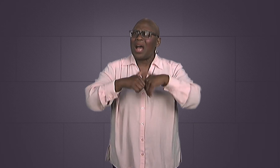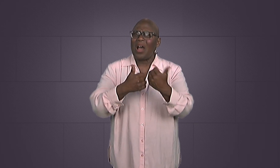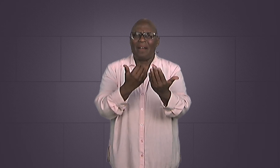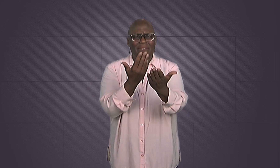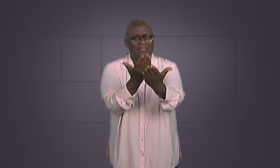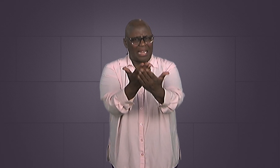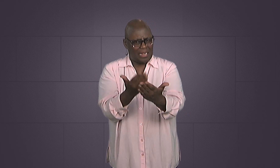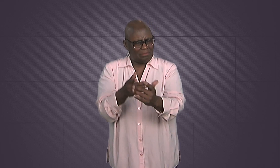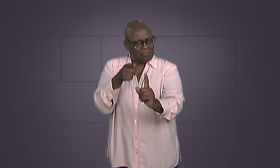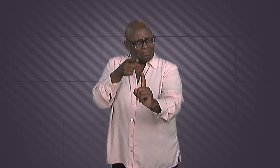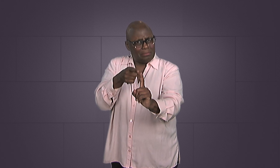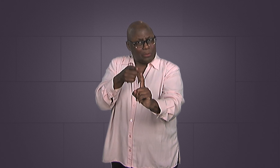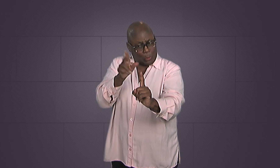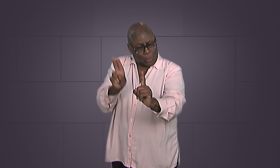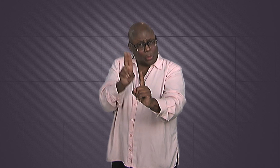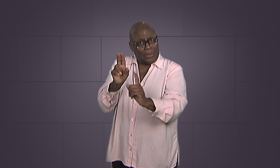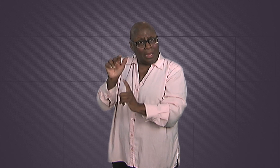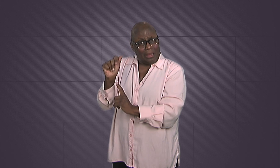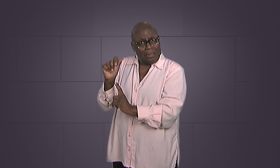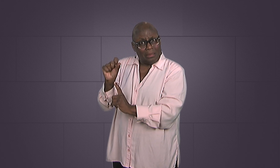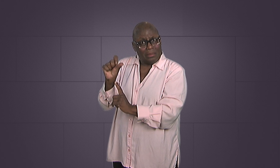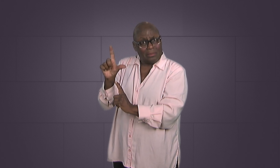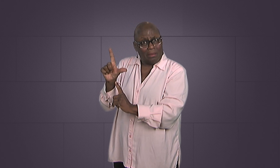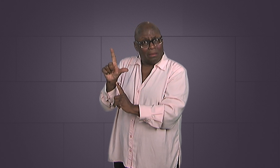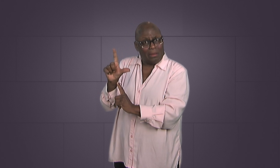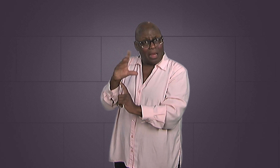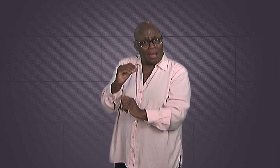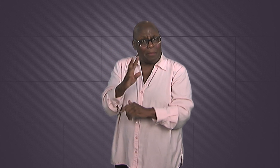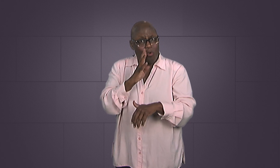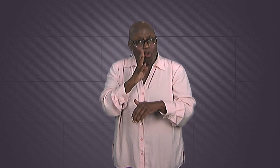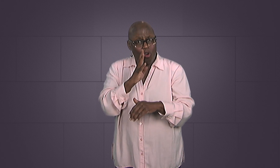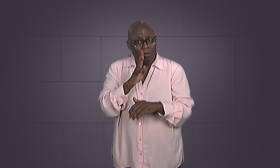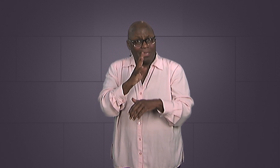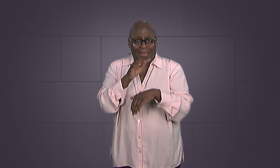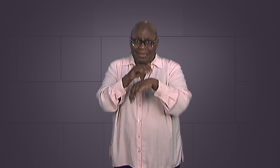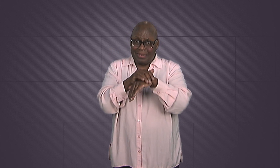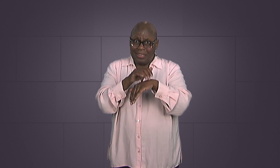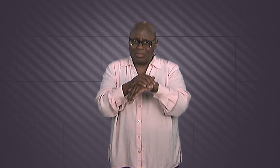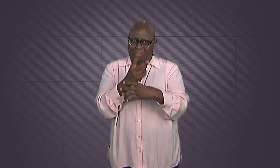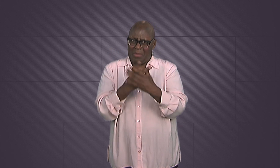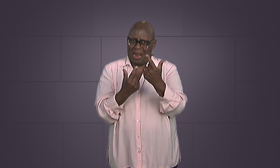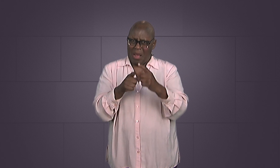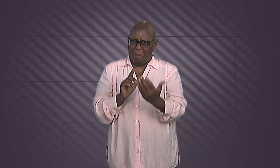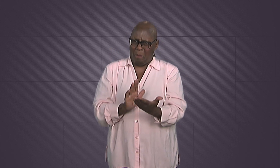So how does evidence point to the use of an American Sign Language and spoken English bilingual approach